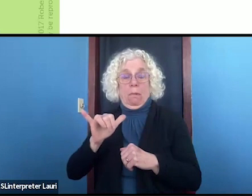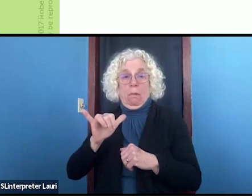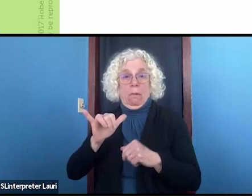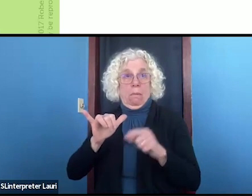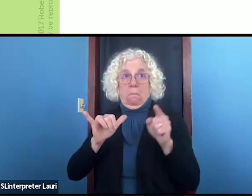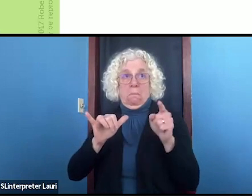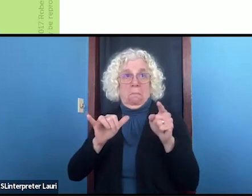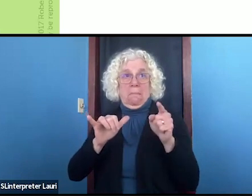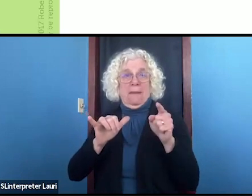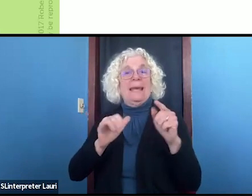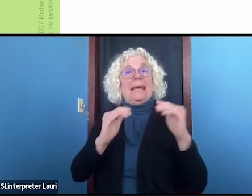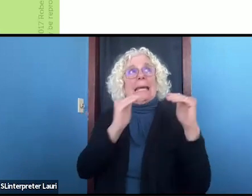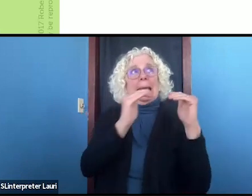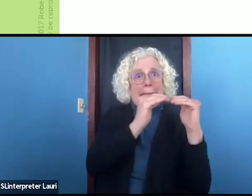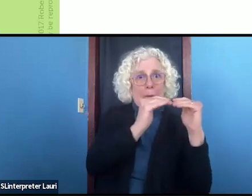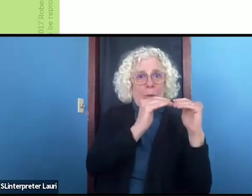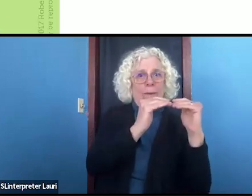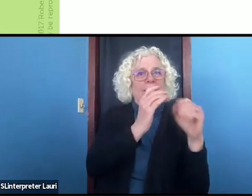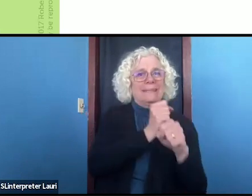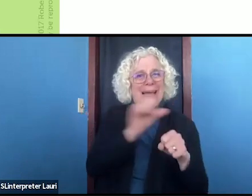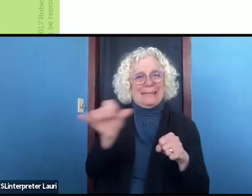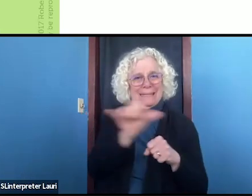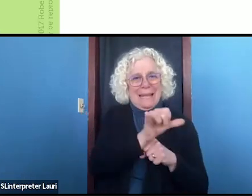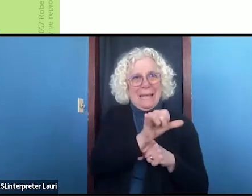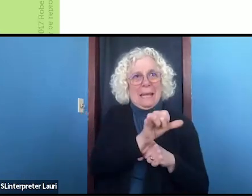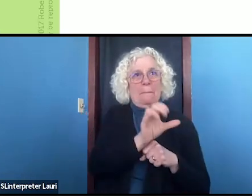equality situation, but it doesn't solve the problem.